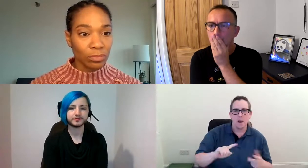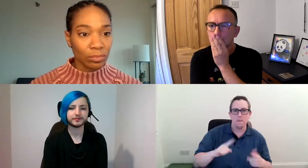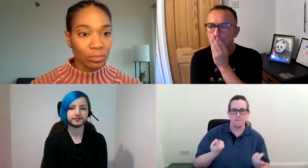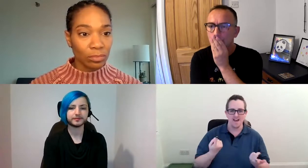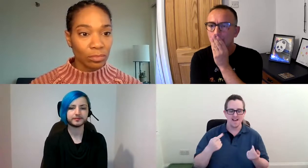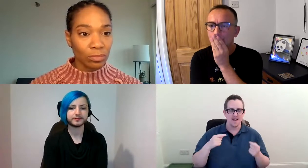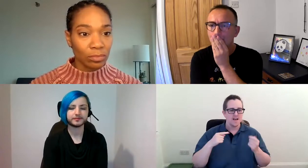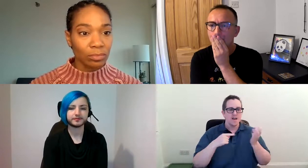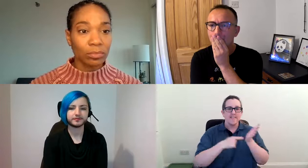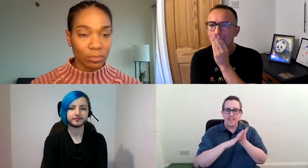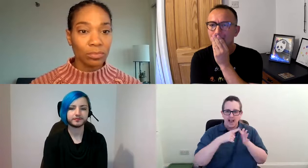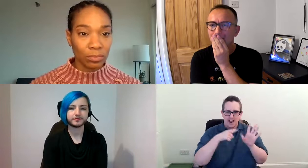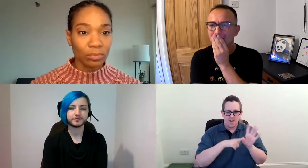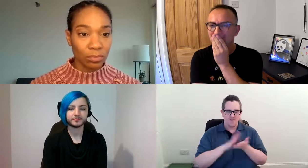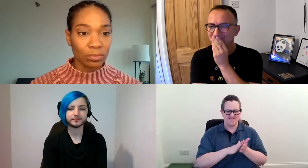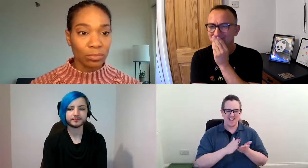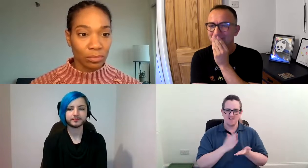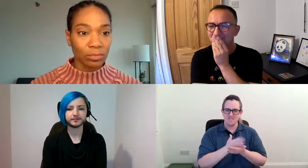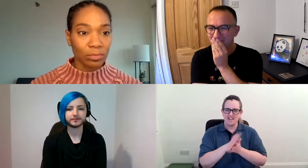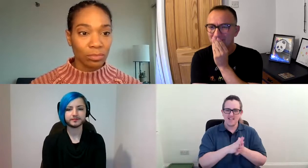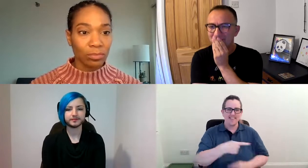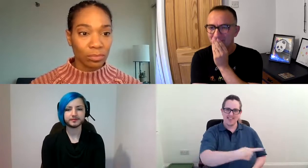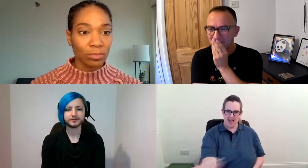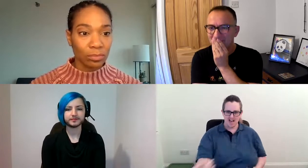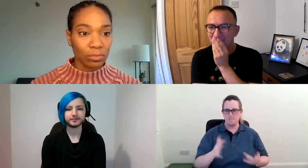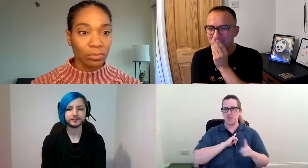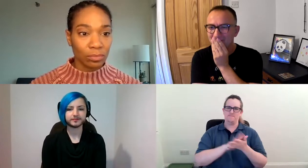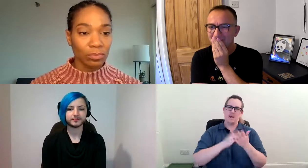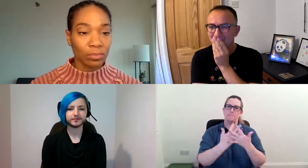she/he, they as a plural which is recognised in BSL we